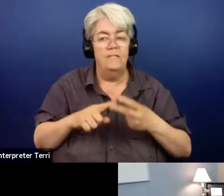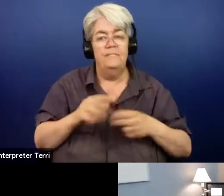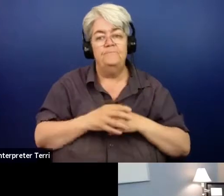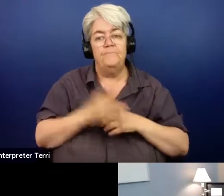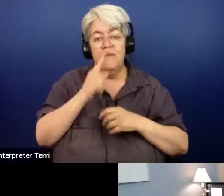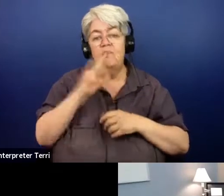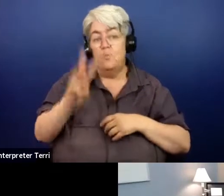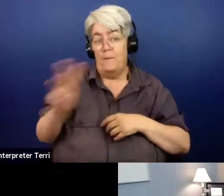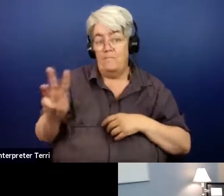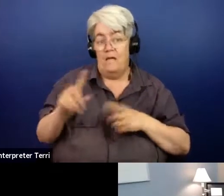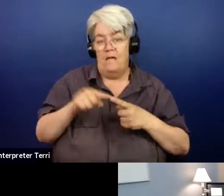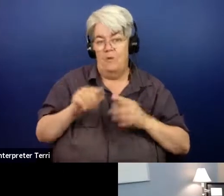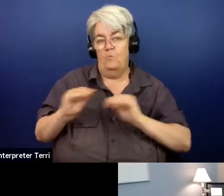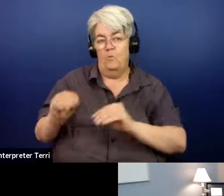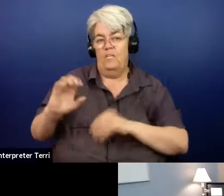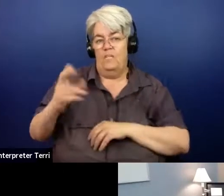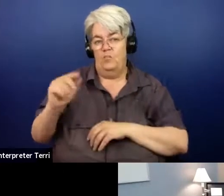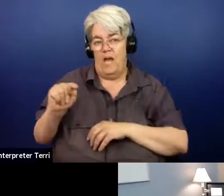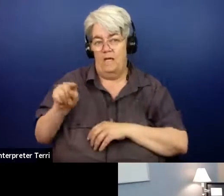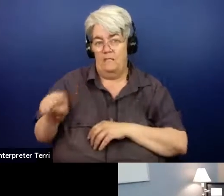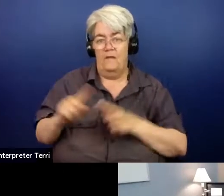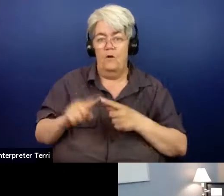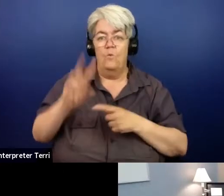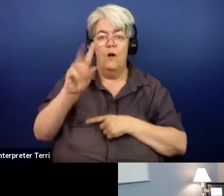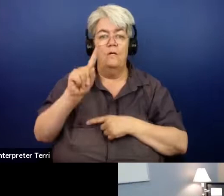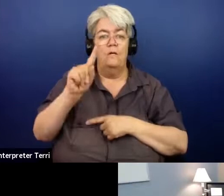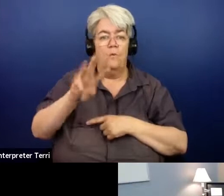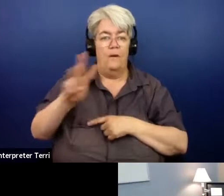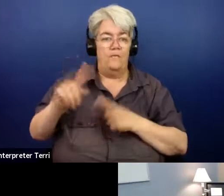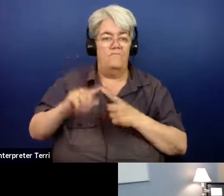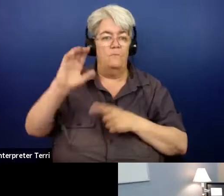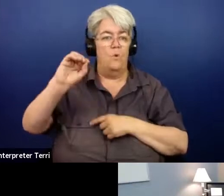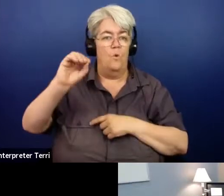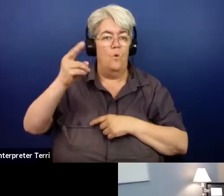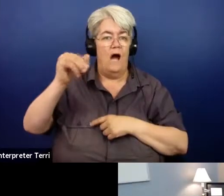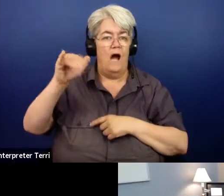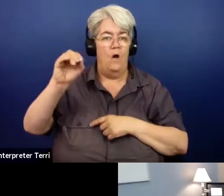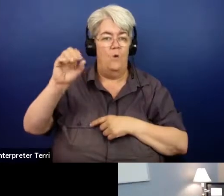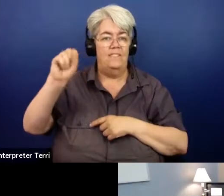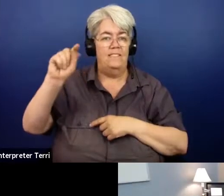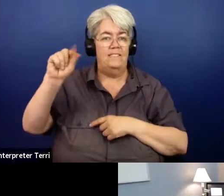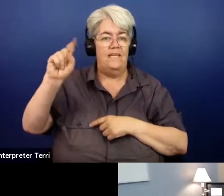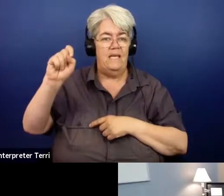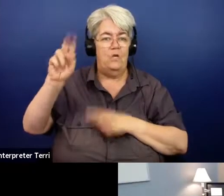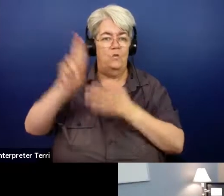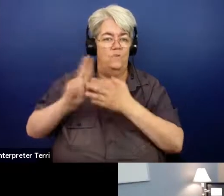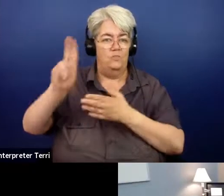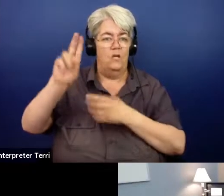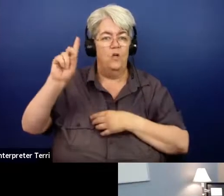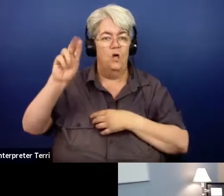the chatbox from the Ohio State University, Dr. John Corigan did a straightforward booklet